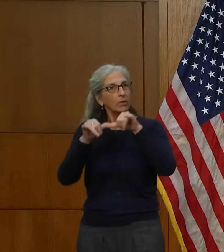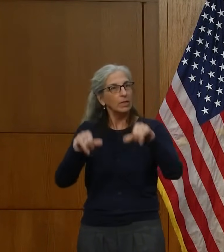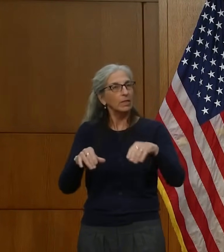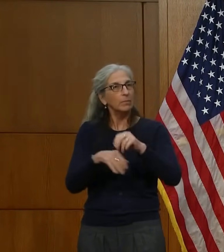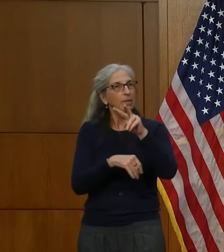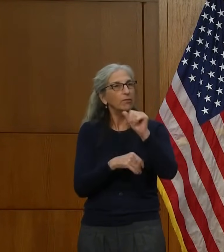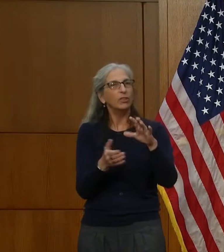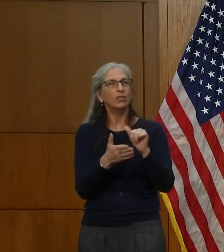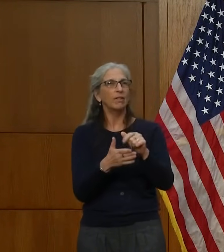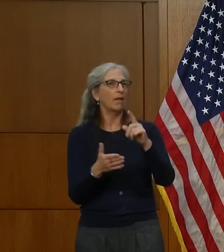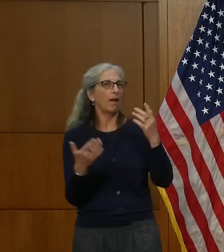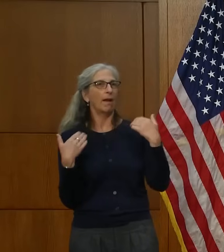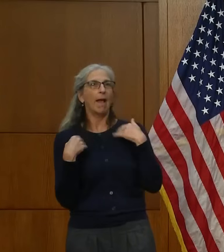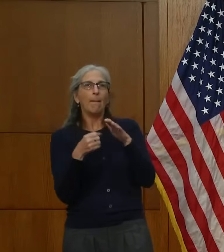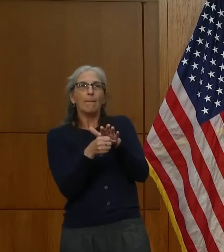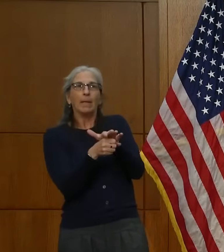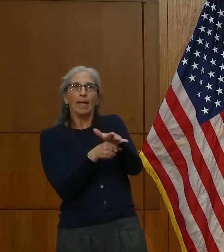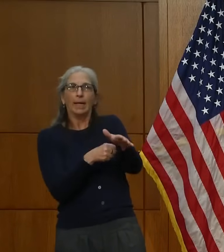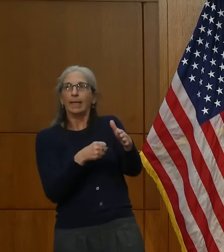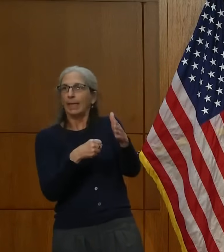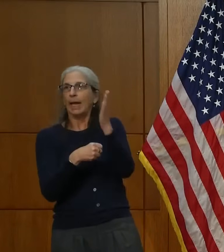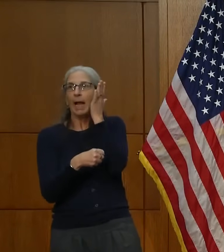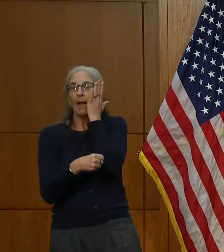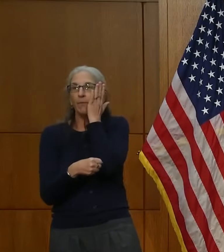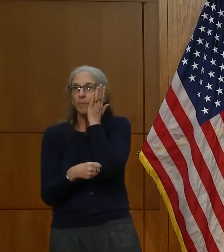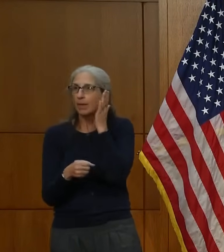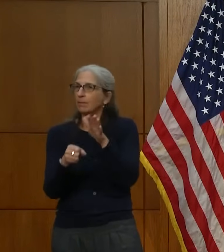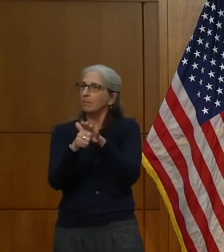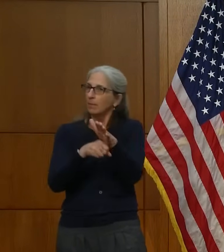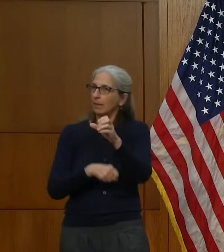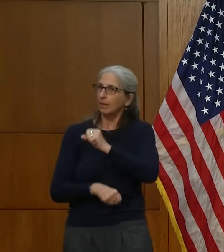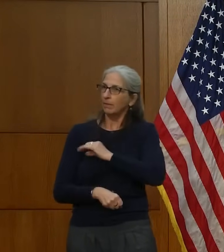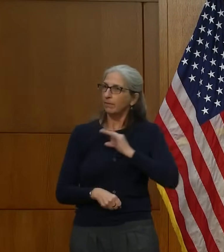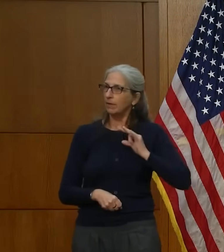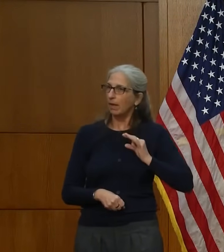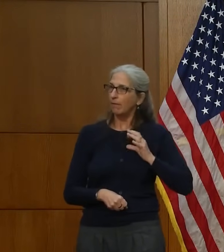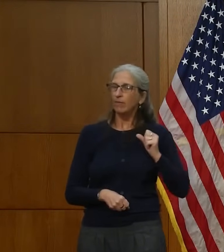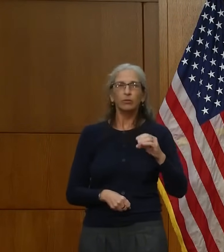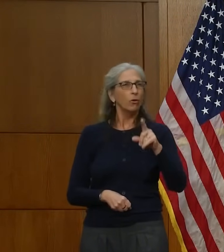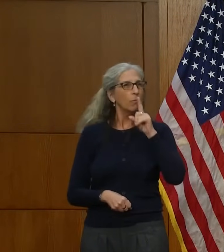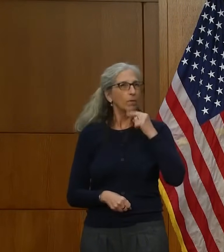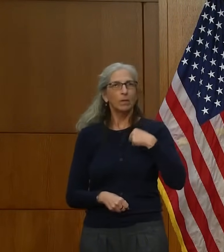THE INDIVIDUALS. BUT THERE ARE OTHER SYSTEMS HEALTHCARE SYSTEMS IN VIRGINIA THAT ARE NOWHERE NEAR HITTING THEIR